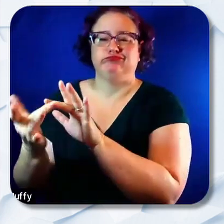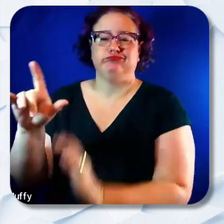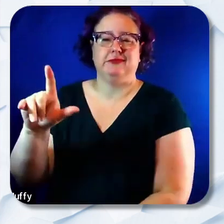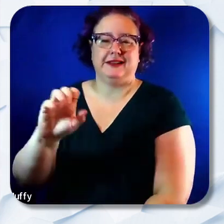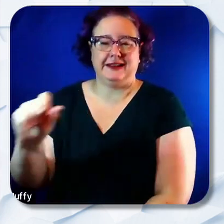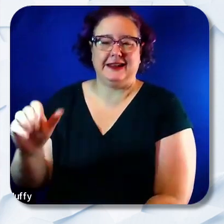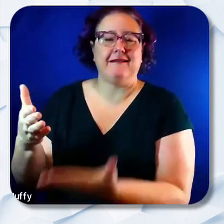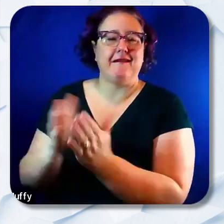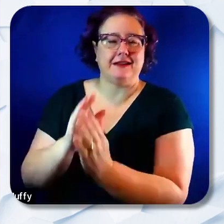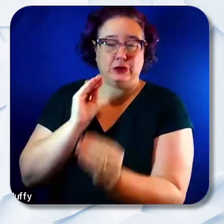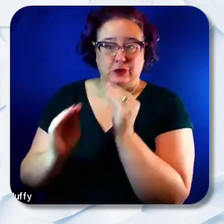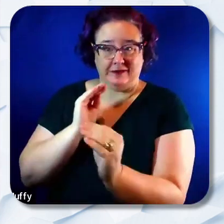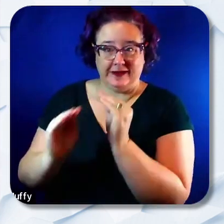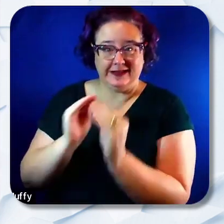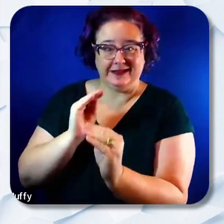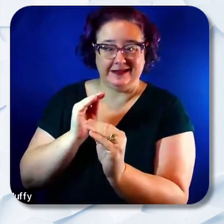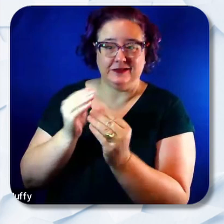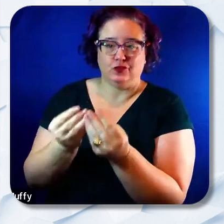action to resolve the finding.